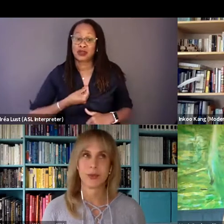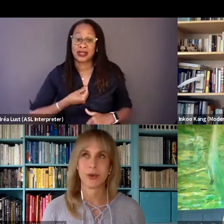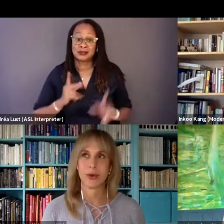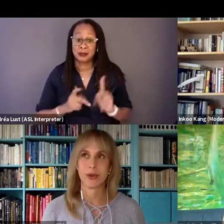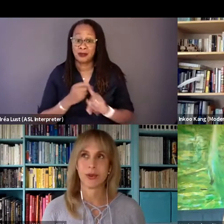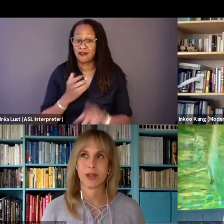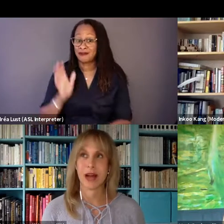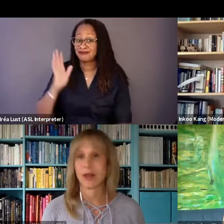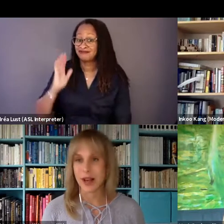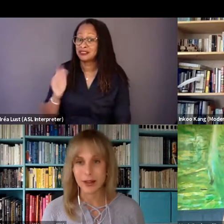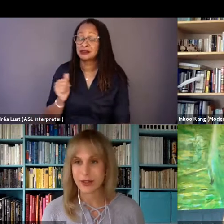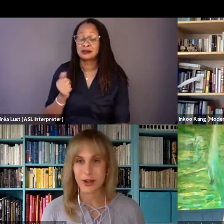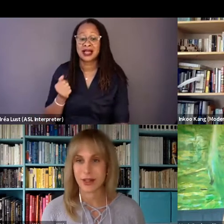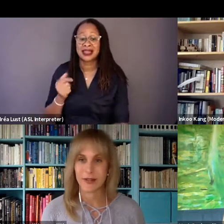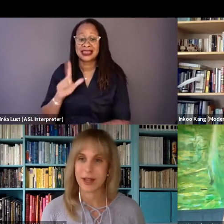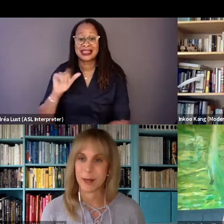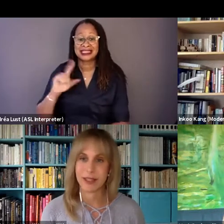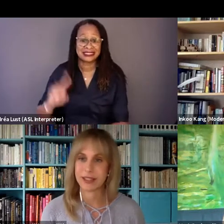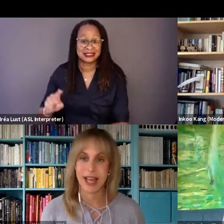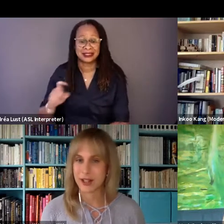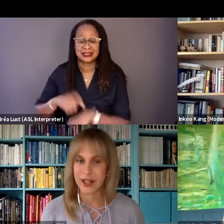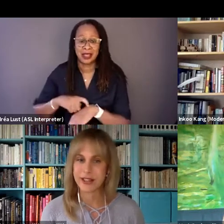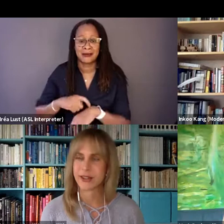were outliers, all of them, and satellites,